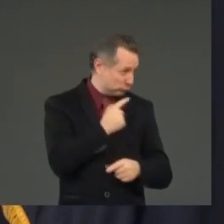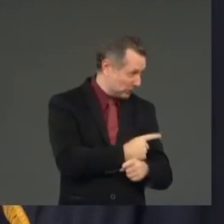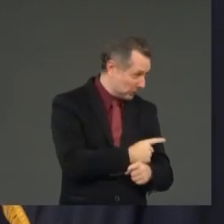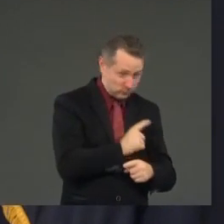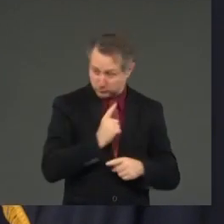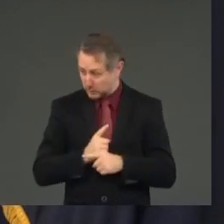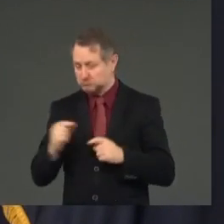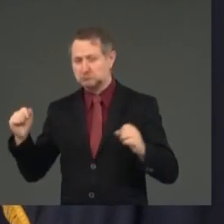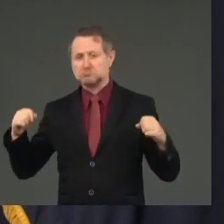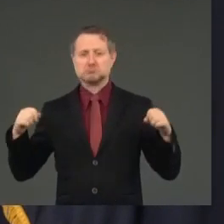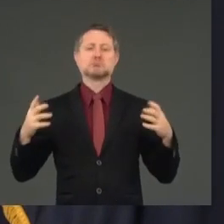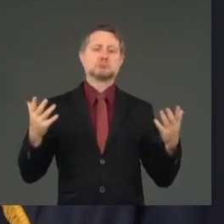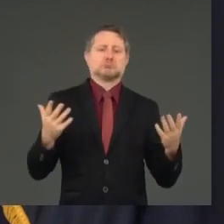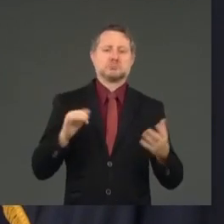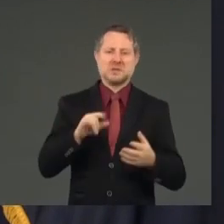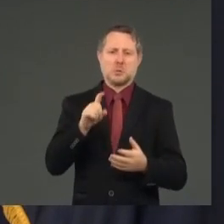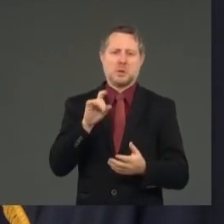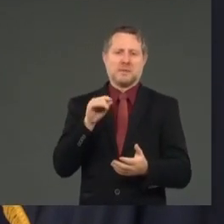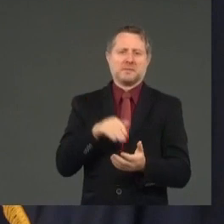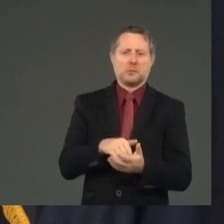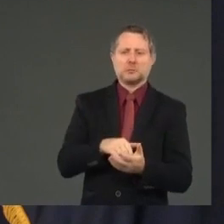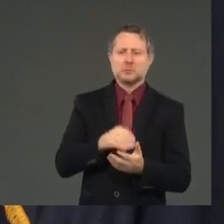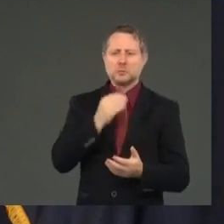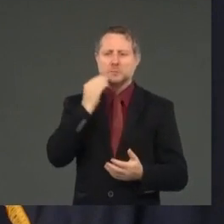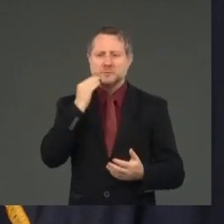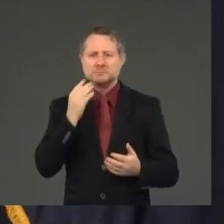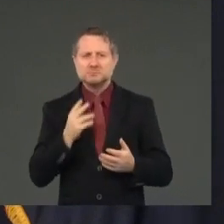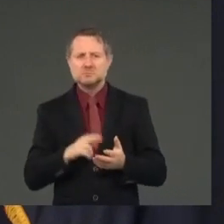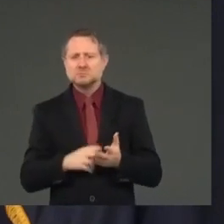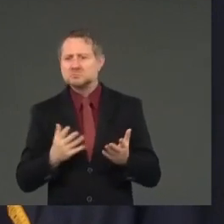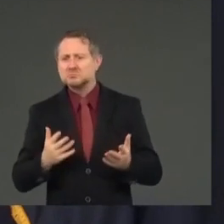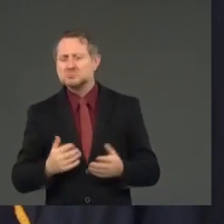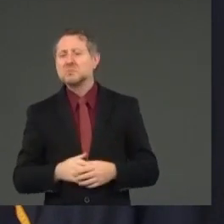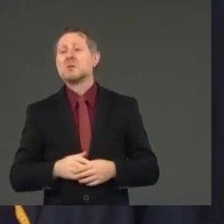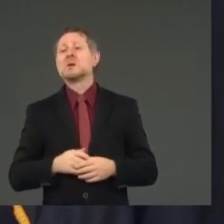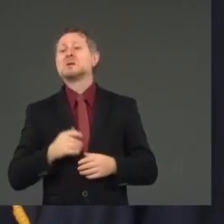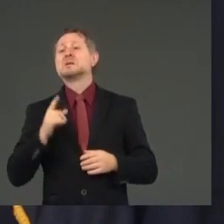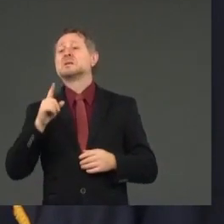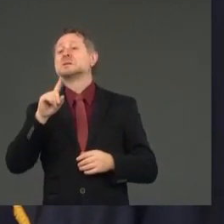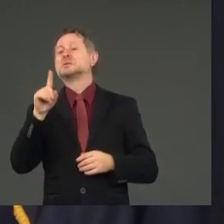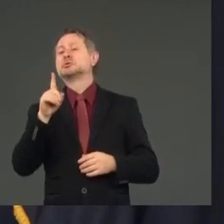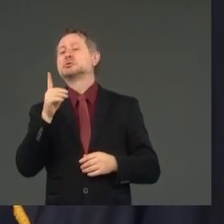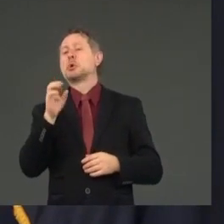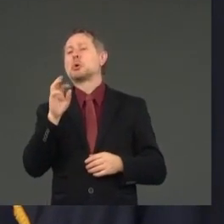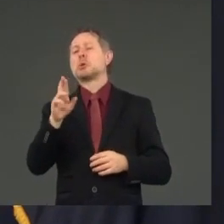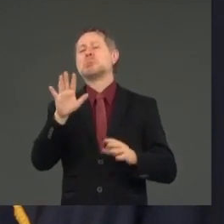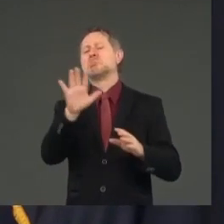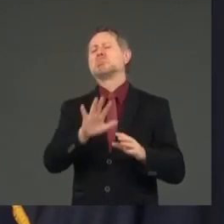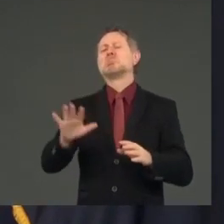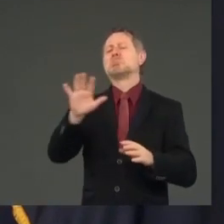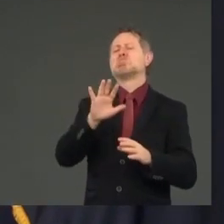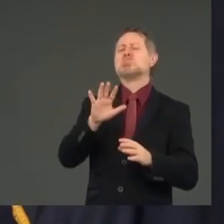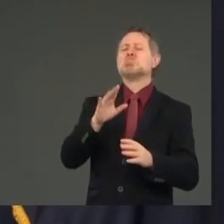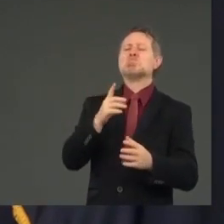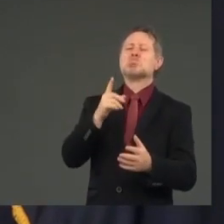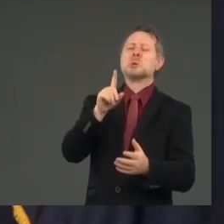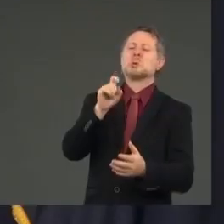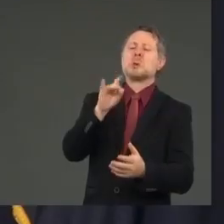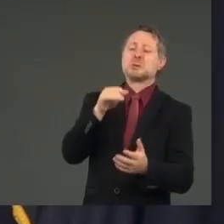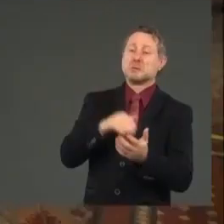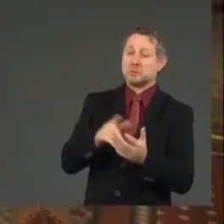ABOUT 180,000 PEOPLE IN NURSING